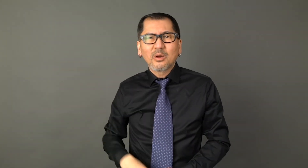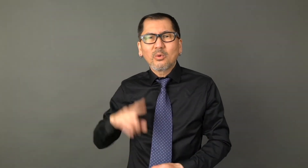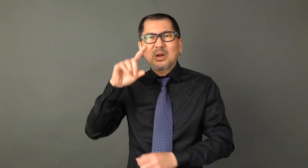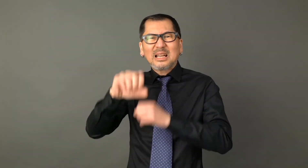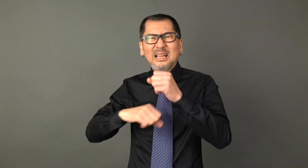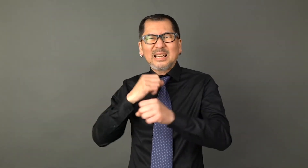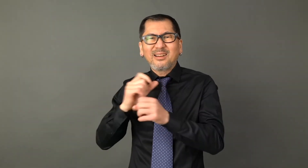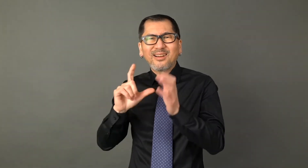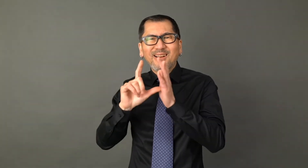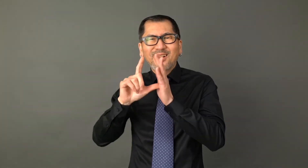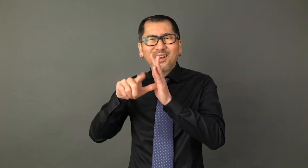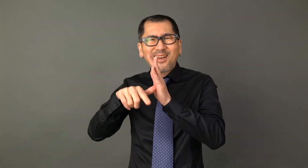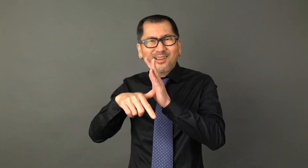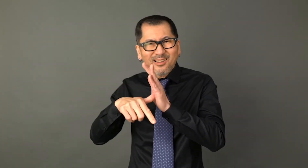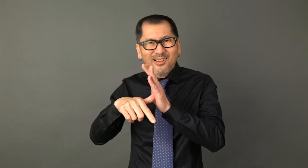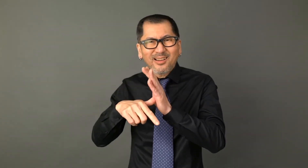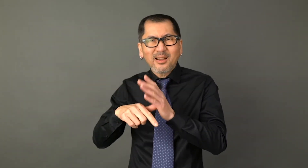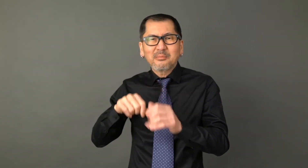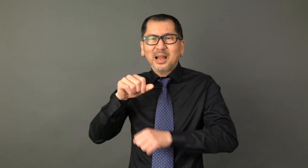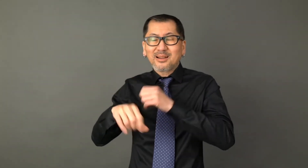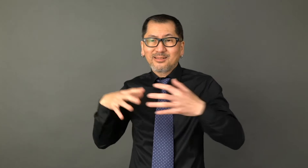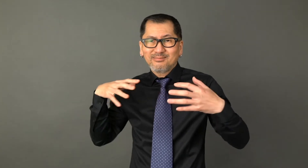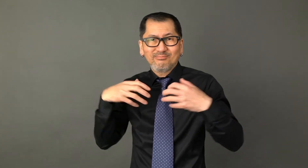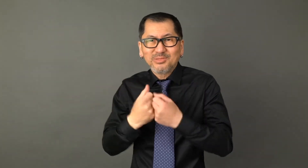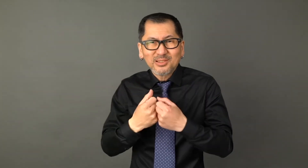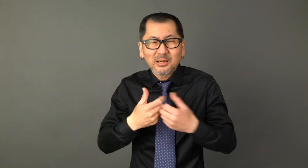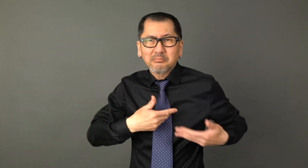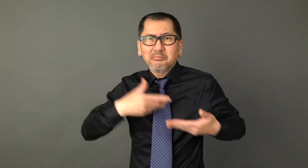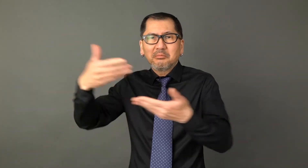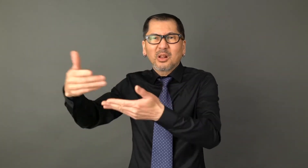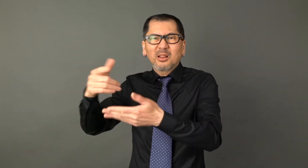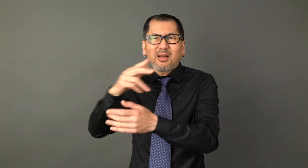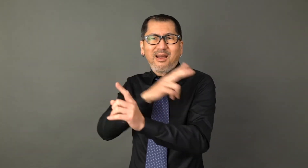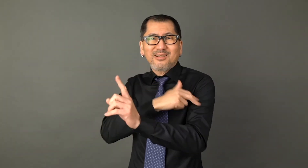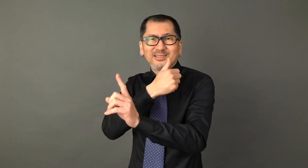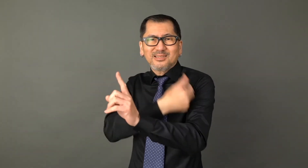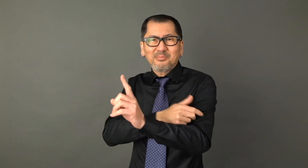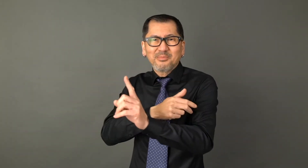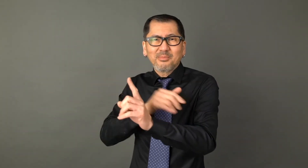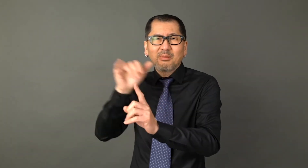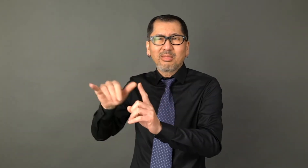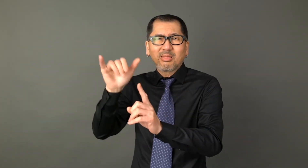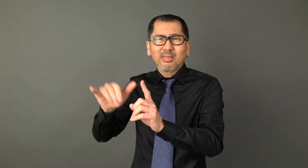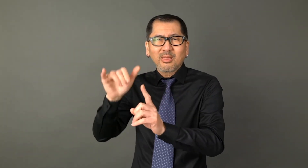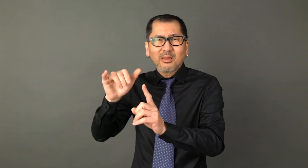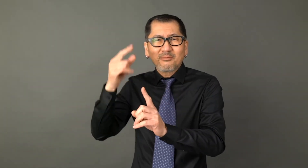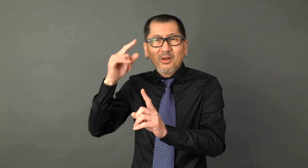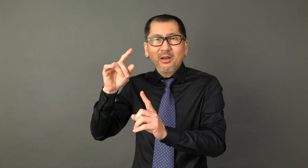One year later, I was in a bicycle accident. I was brought to the hospital